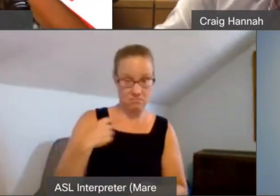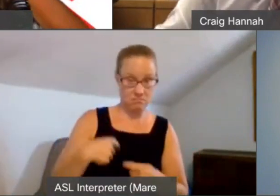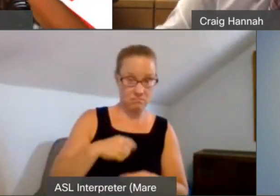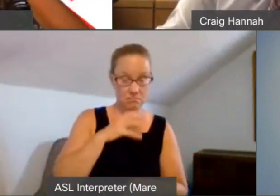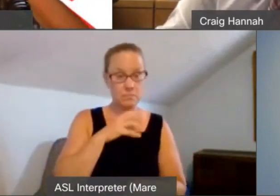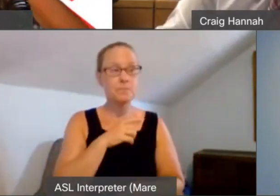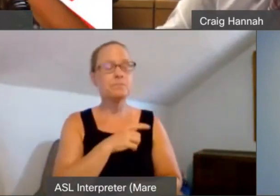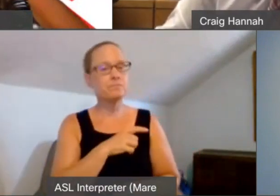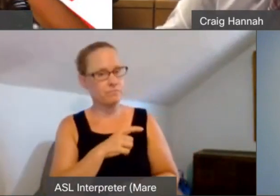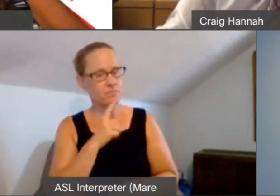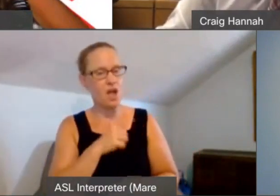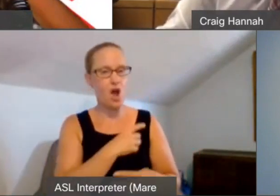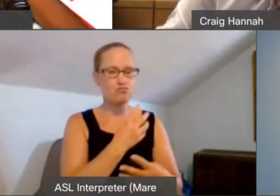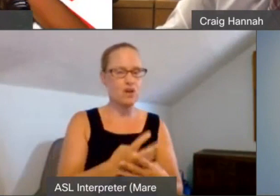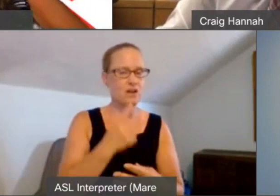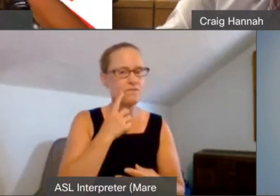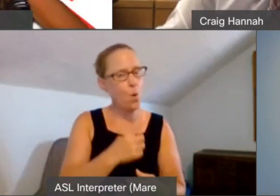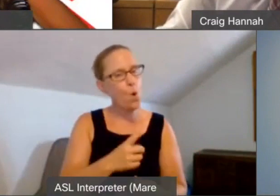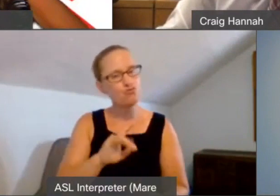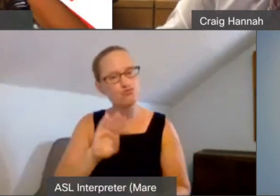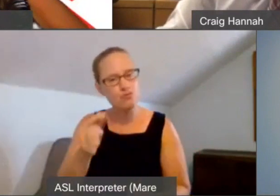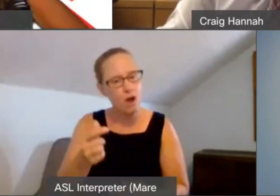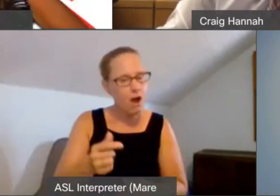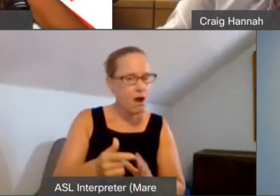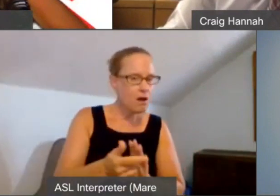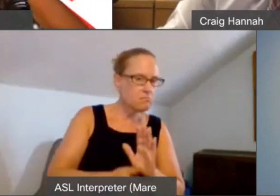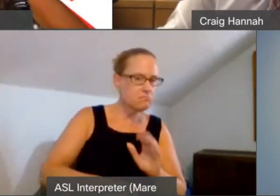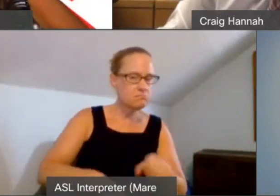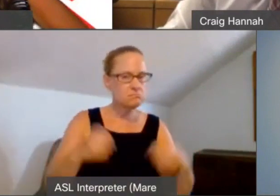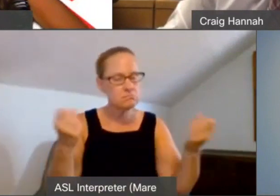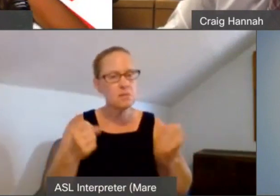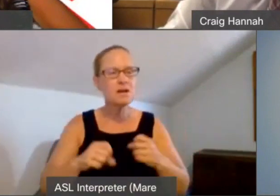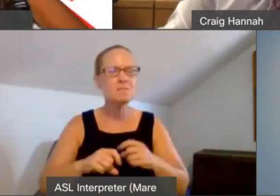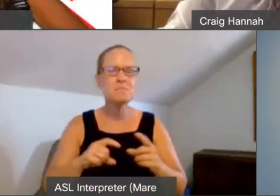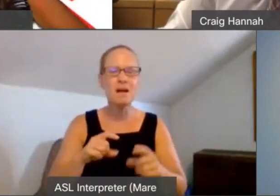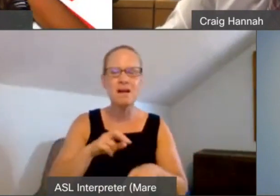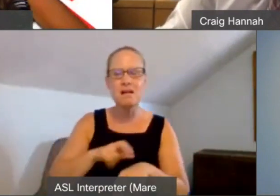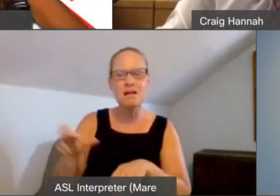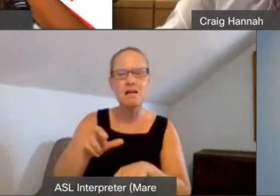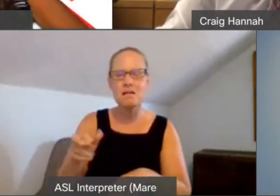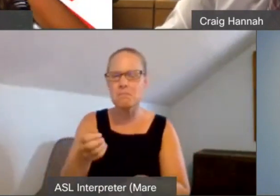but far less likely to be ever referred to a drug court in the first place. Among the ones referred they're far less